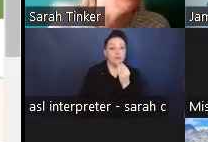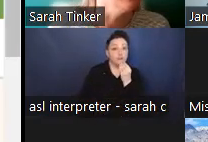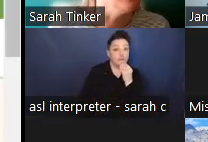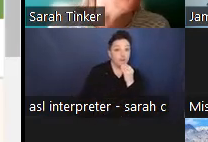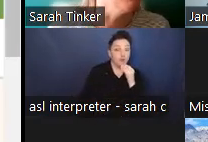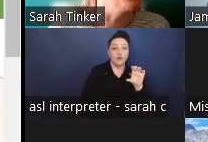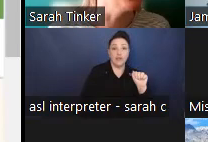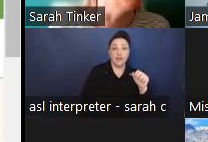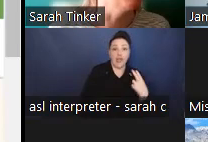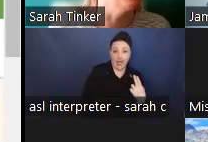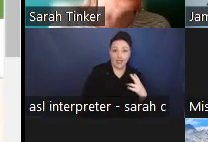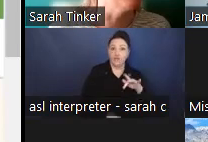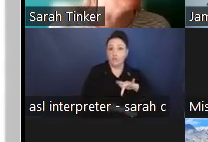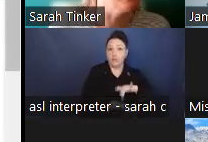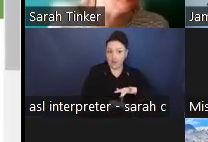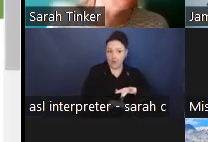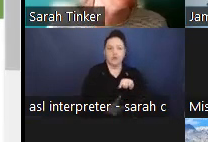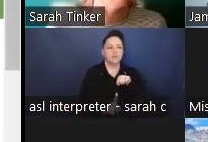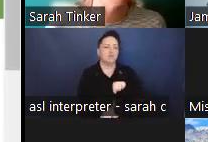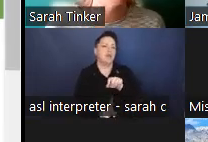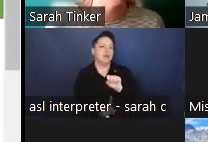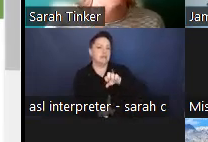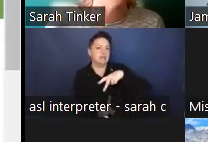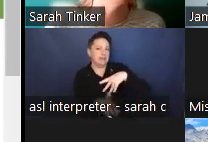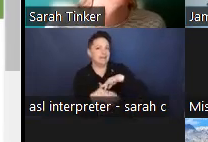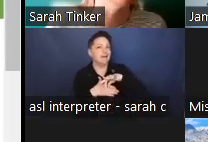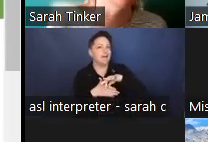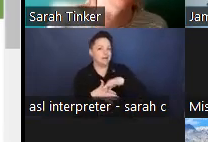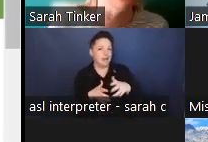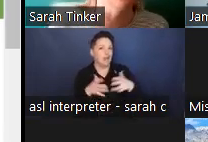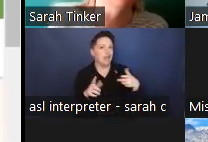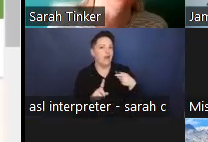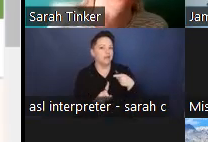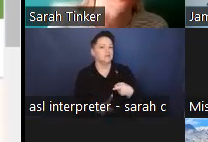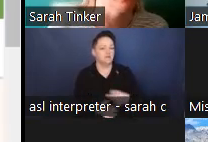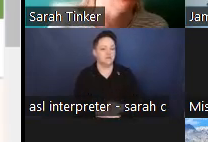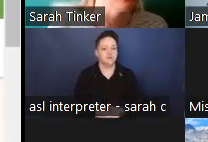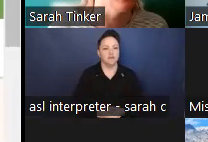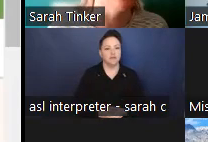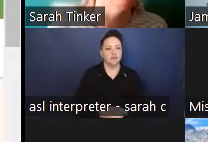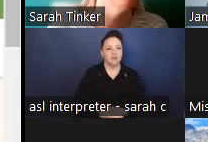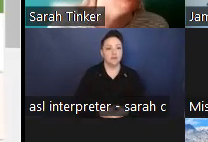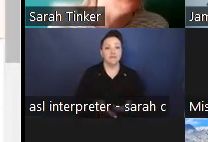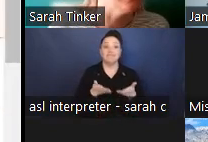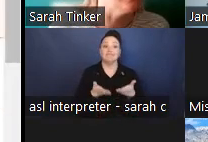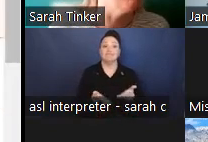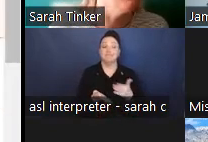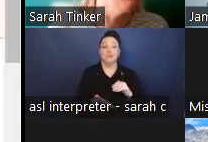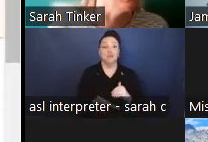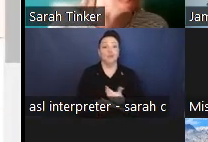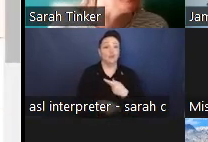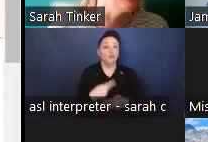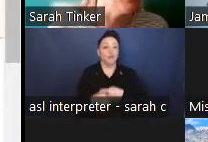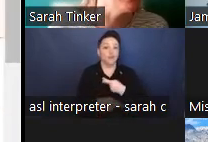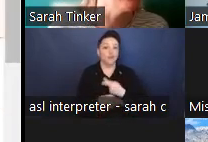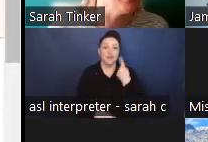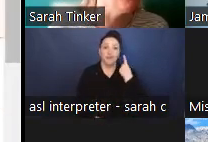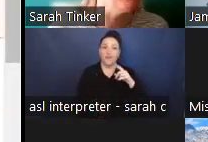I will show you real quick how to apply or renew this is benefits.Oregon.gov using buttons to help